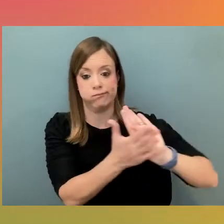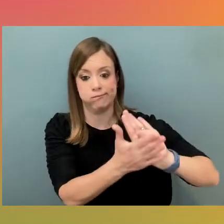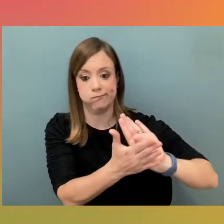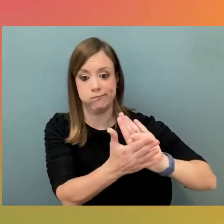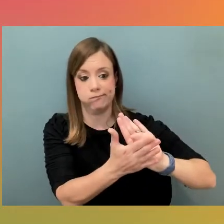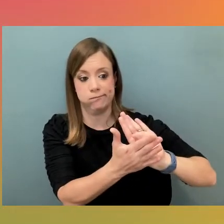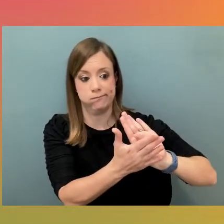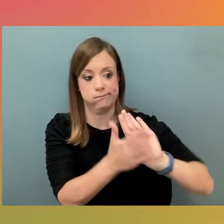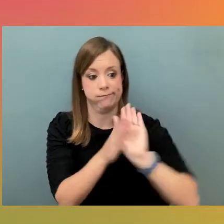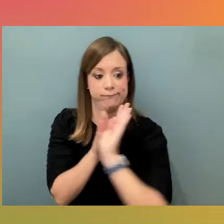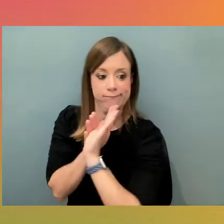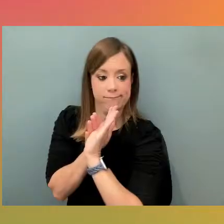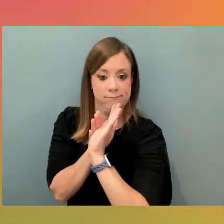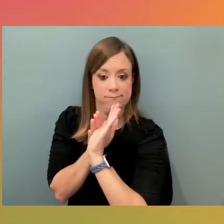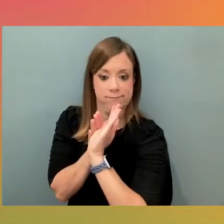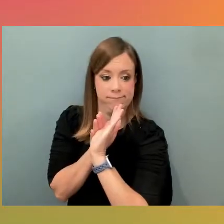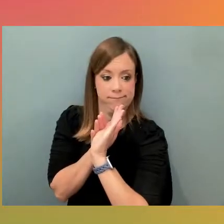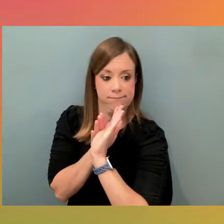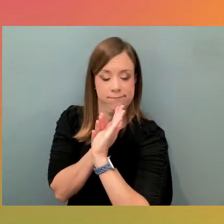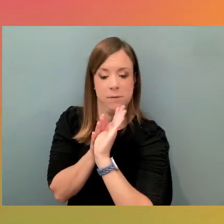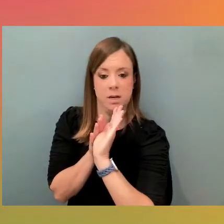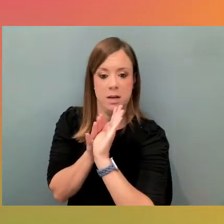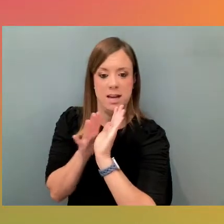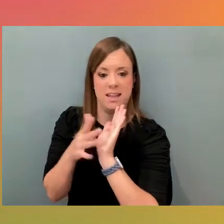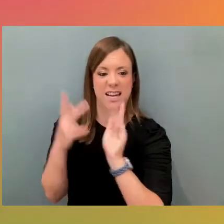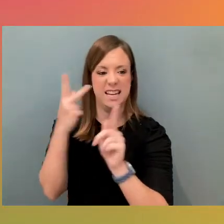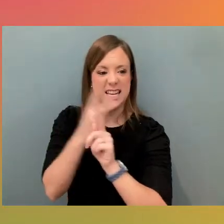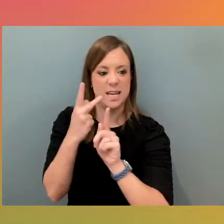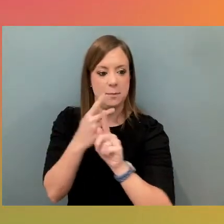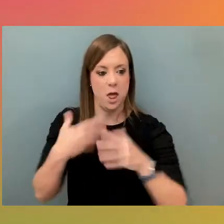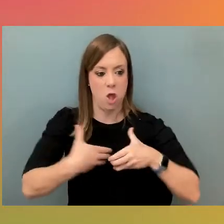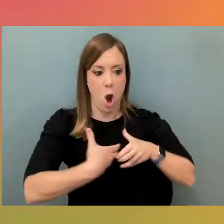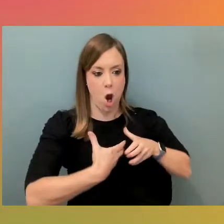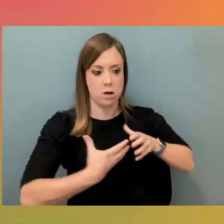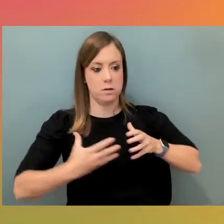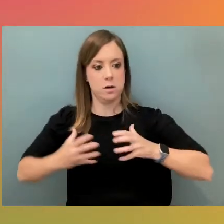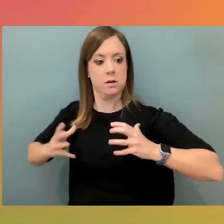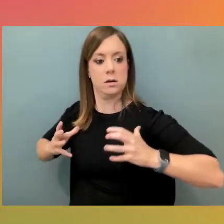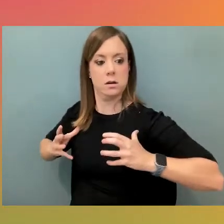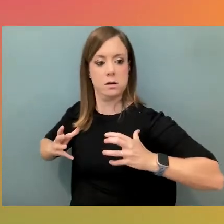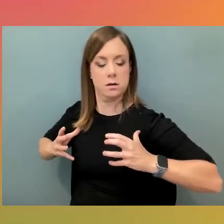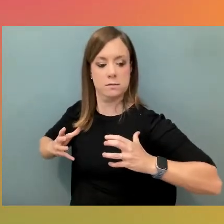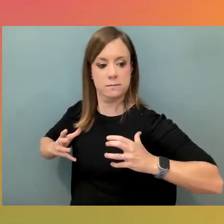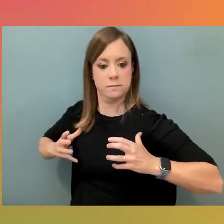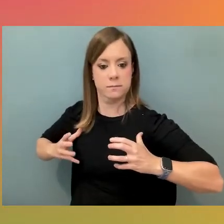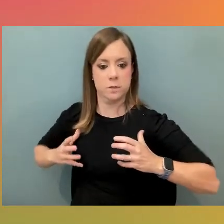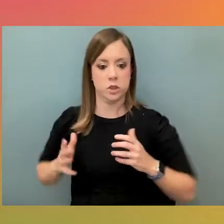TOLLATELY IF YOU WANT TO PRESS THE HEEL OUTSIDE. YOU CAN SEE ANNA DOING. OKAY.